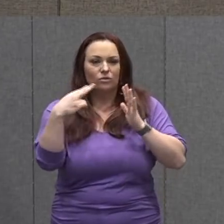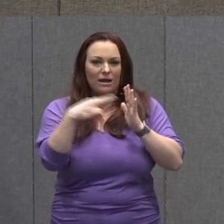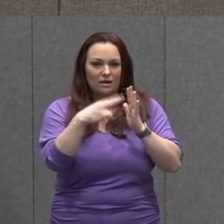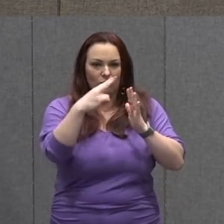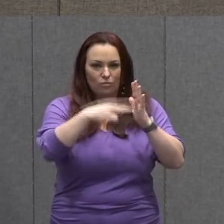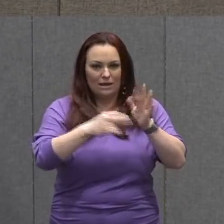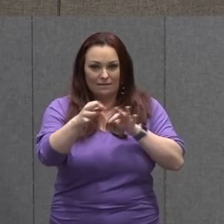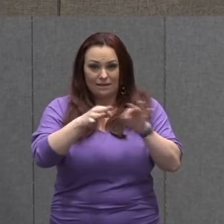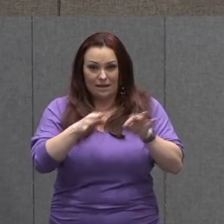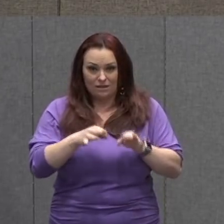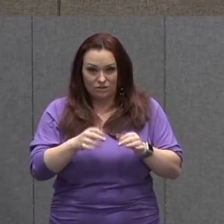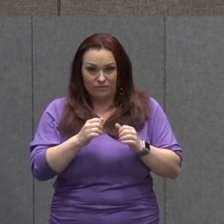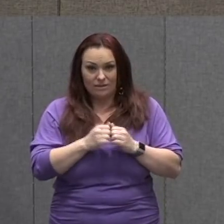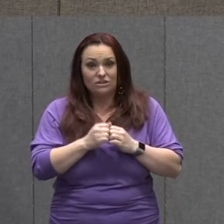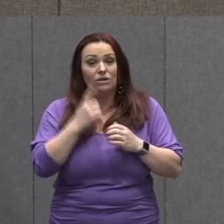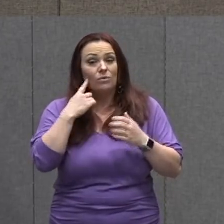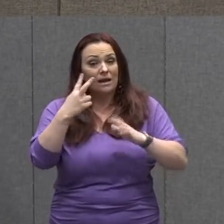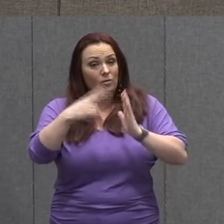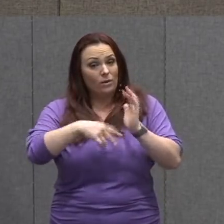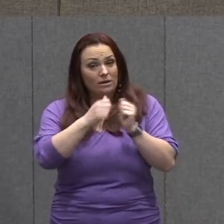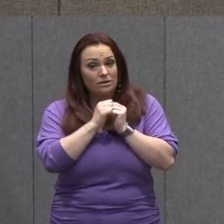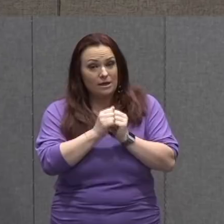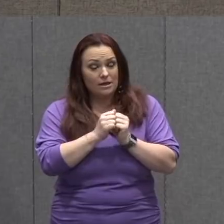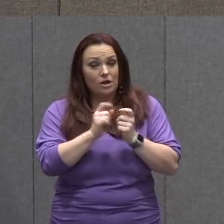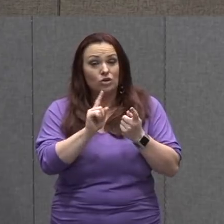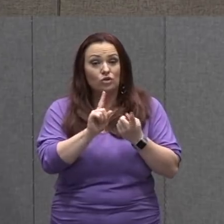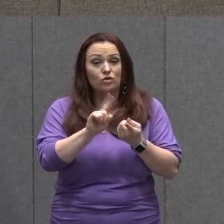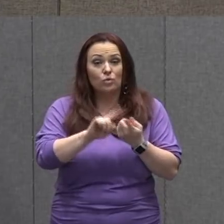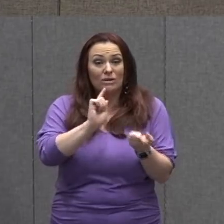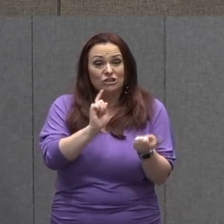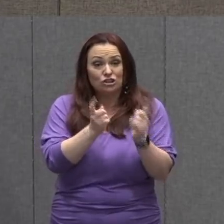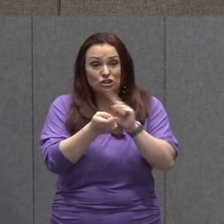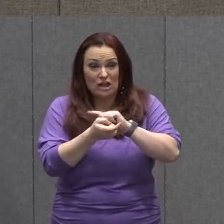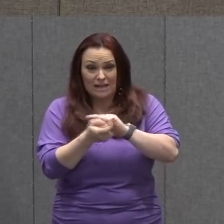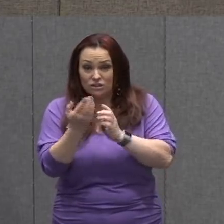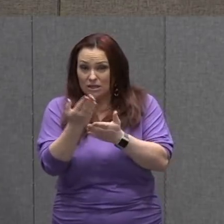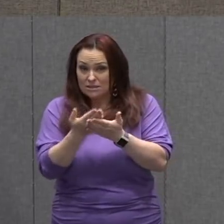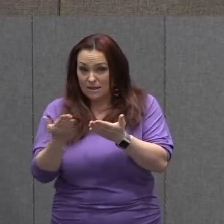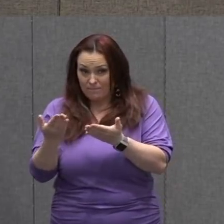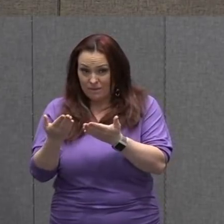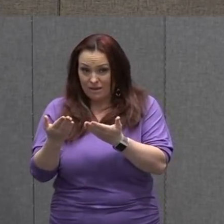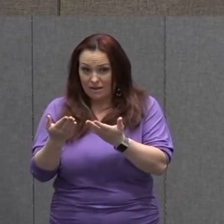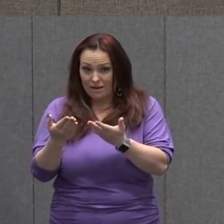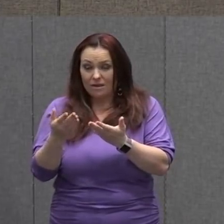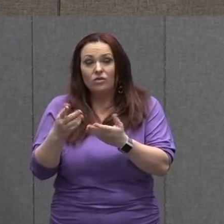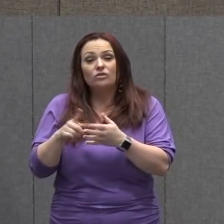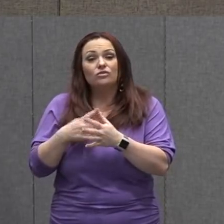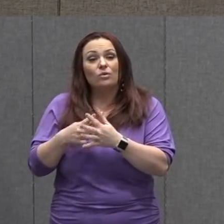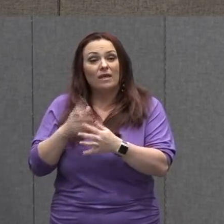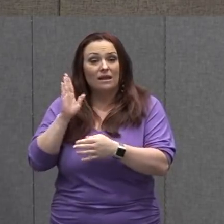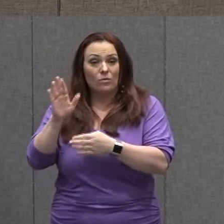We can read it together. To change something so that it functions better